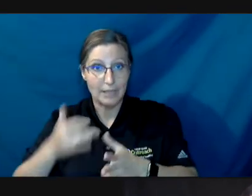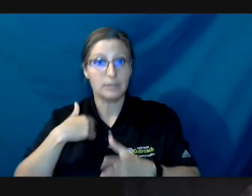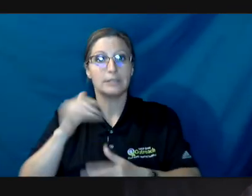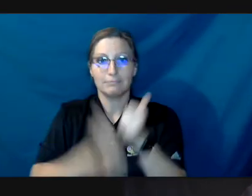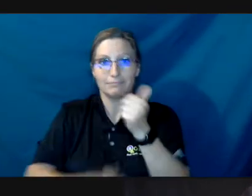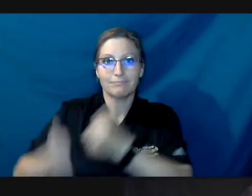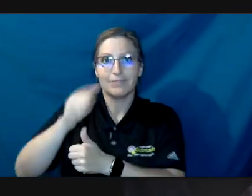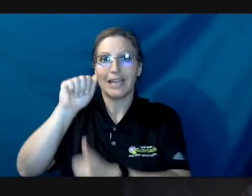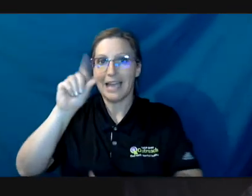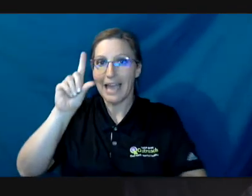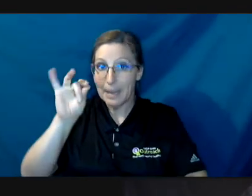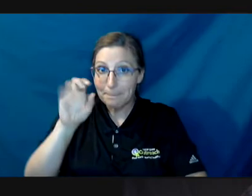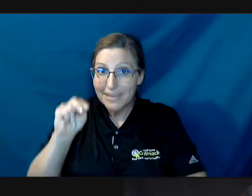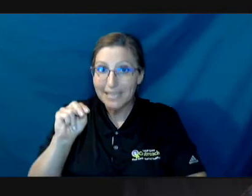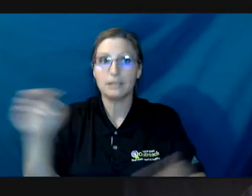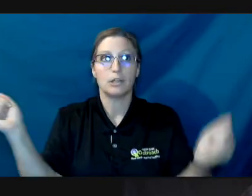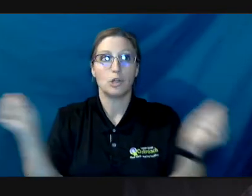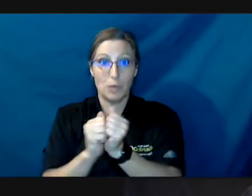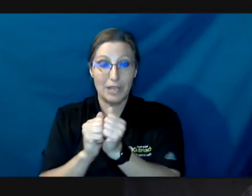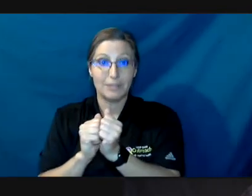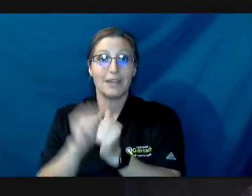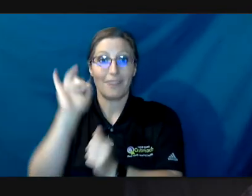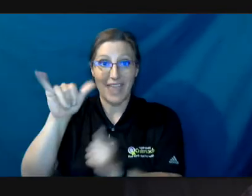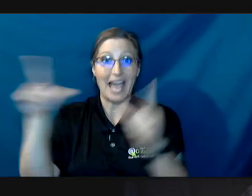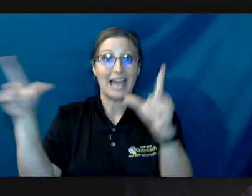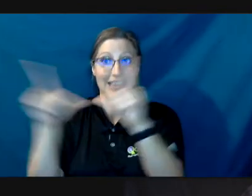with an administrative license who's trained and